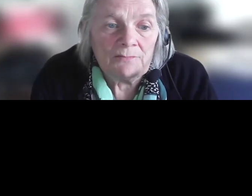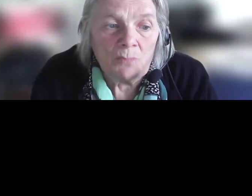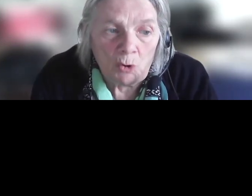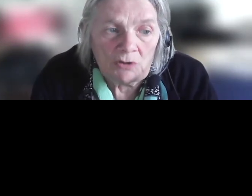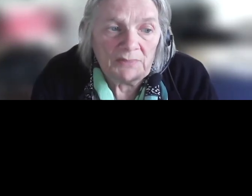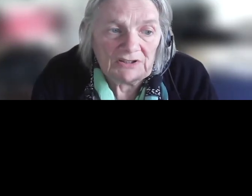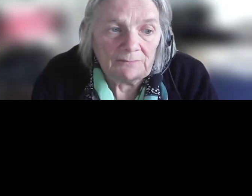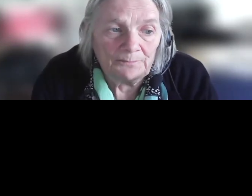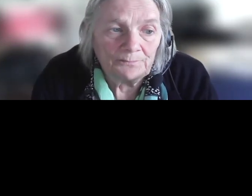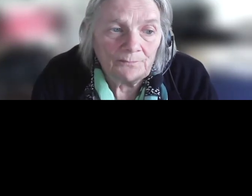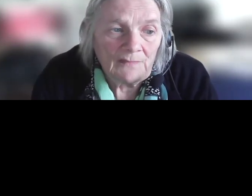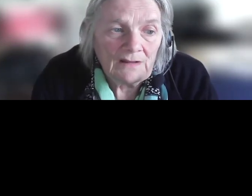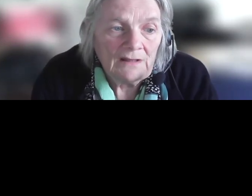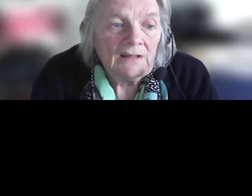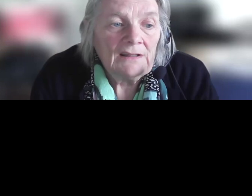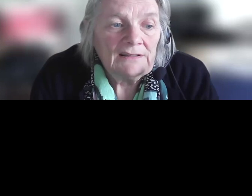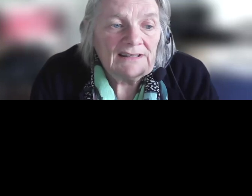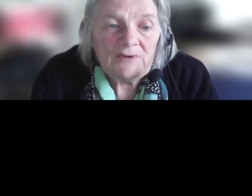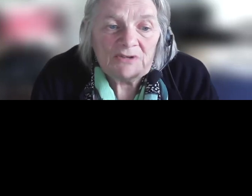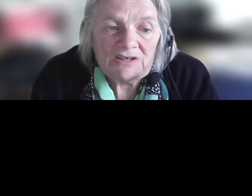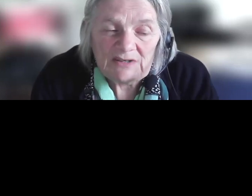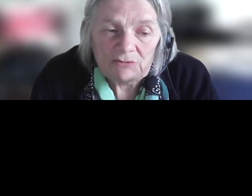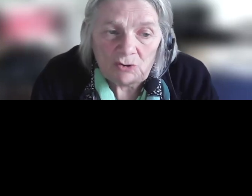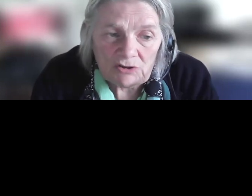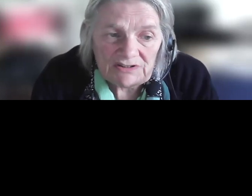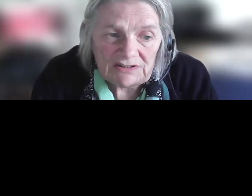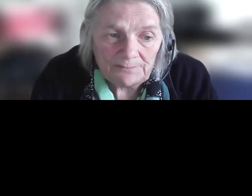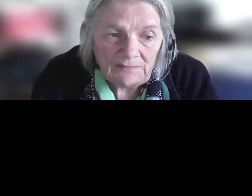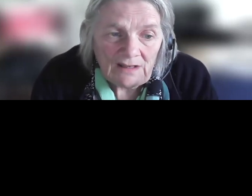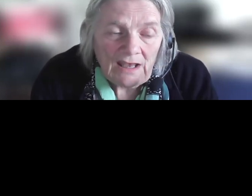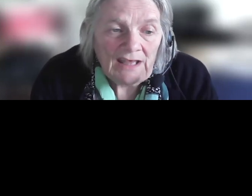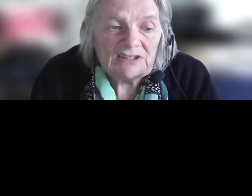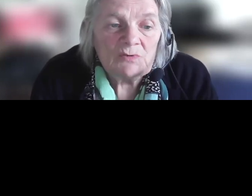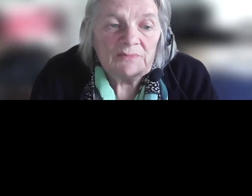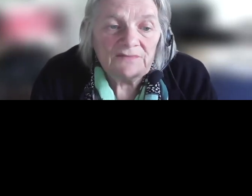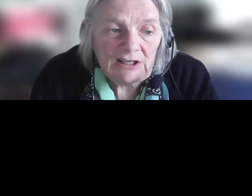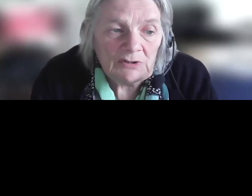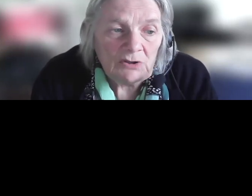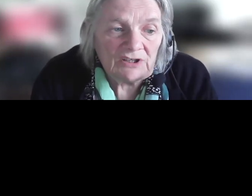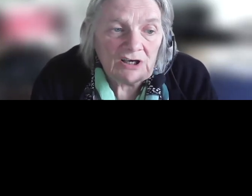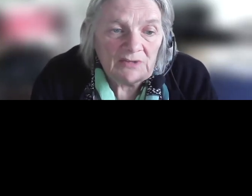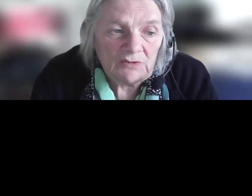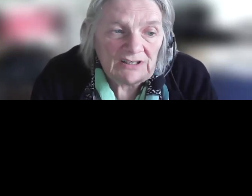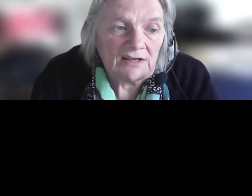more button. This webinar is being recorded and it will be available over the coming weeks on